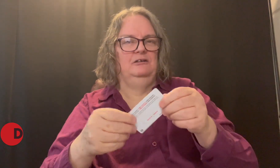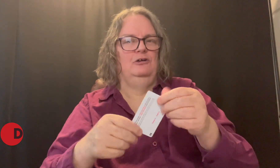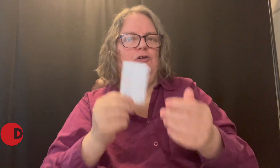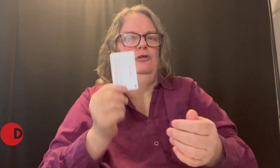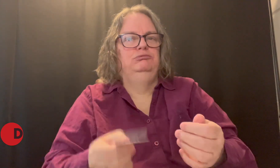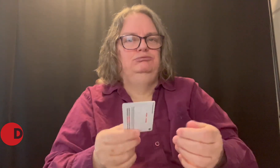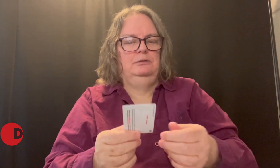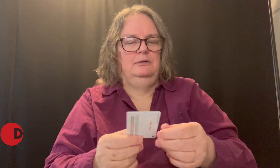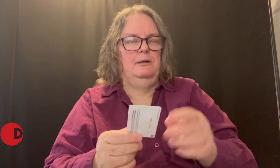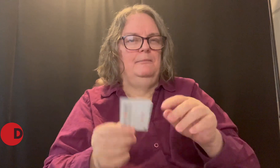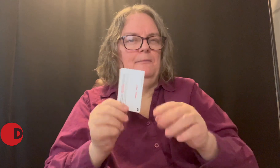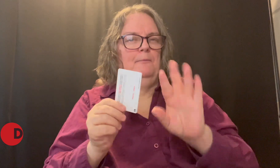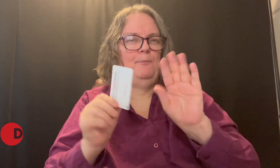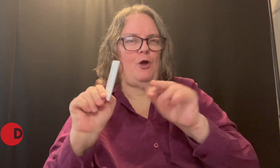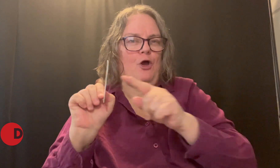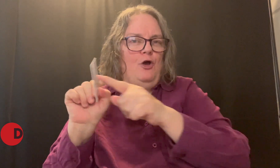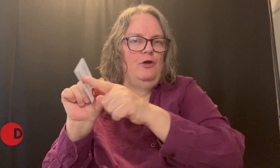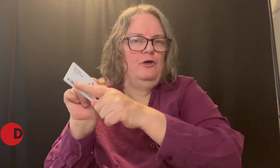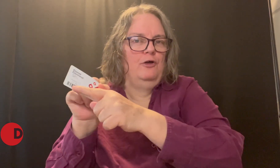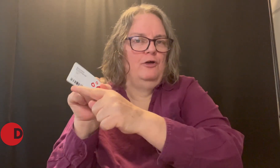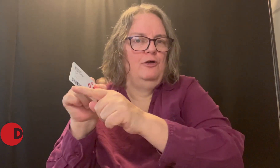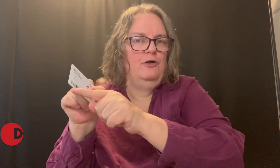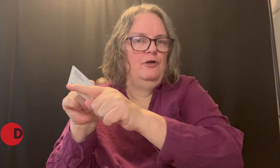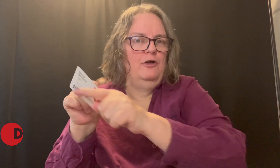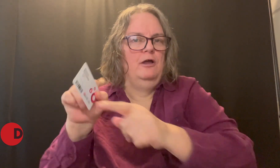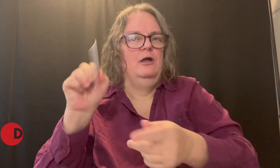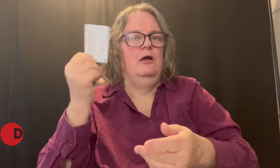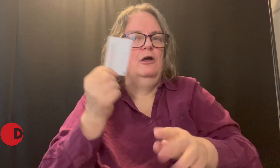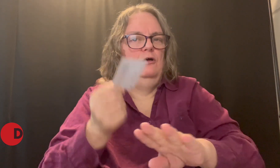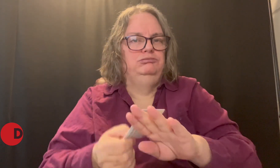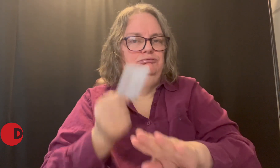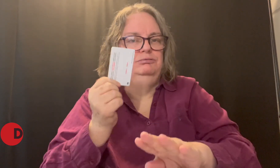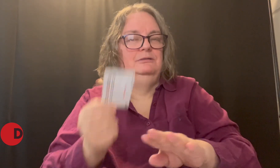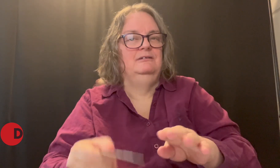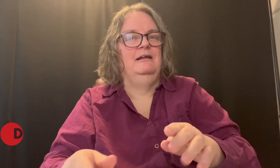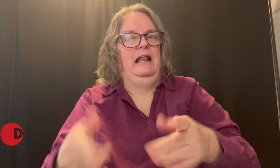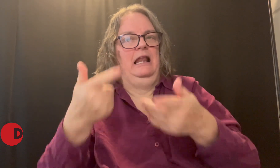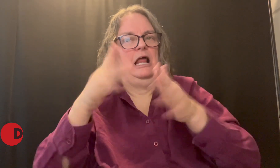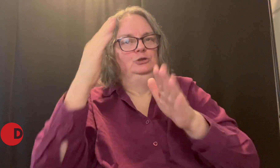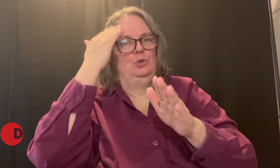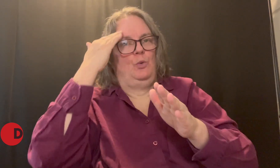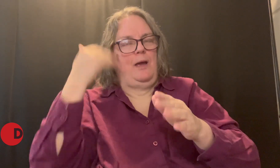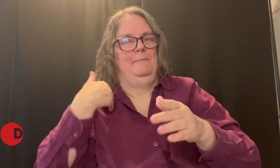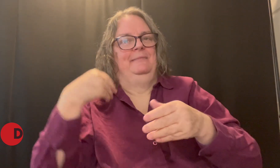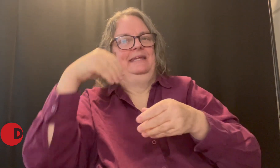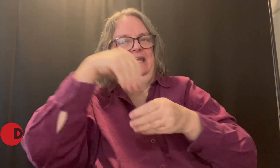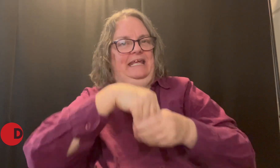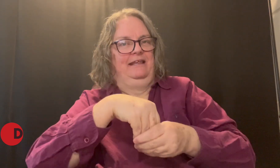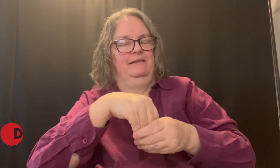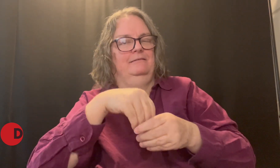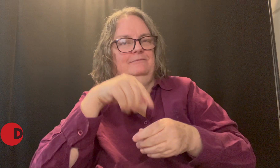my Canadian Blood Services card to let them know I am in the room.